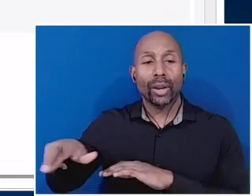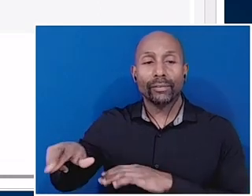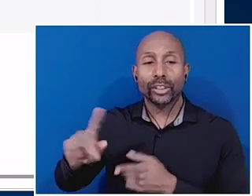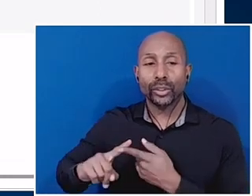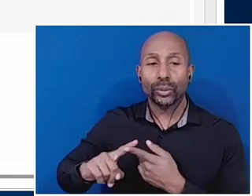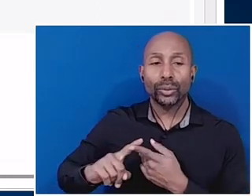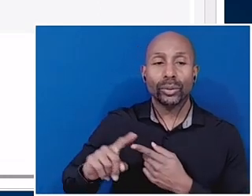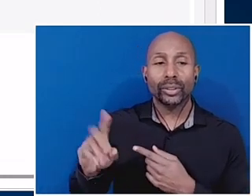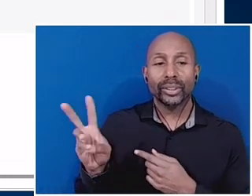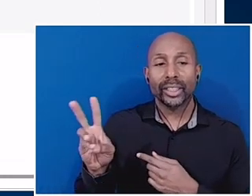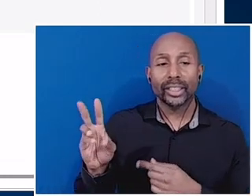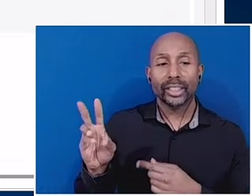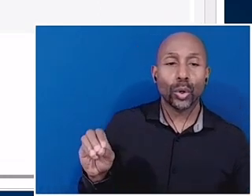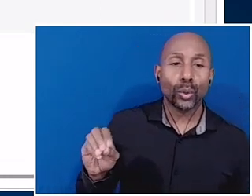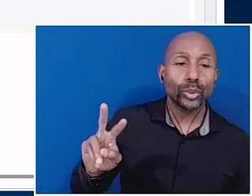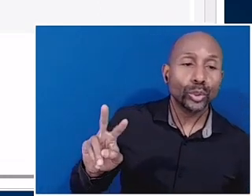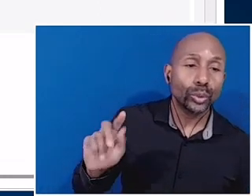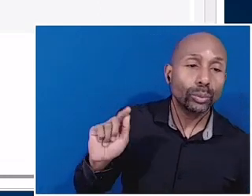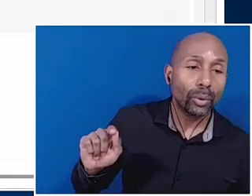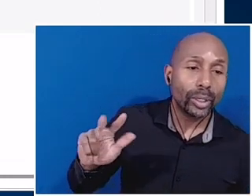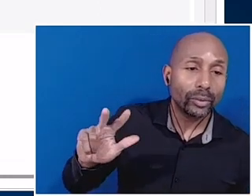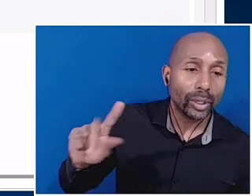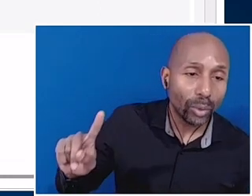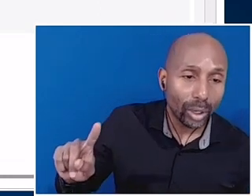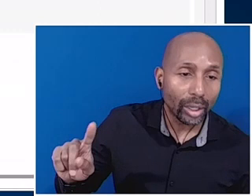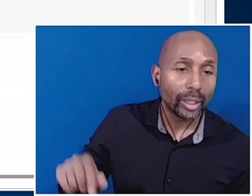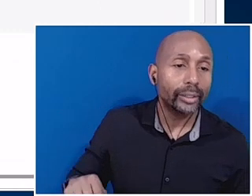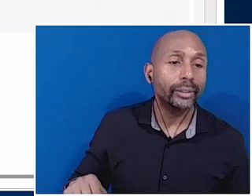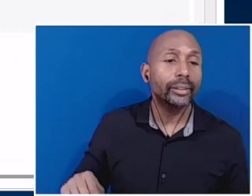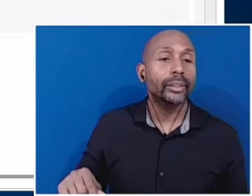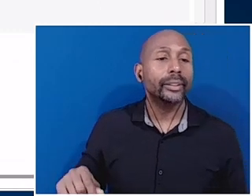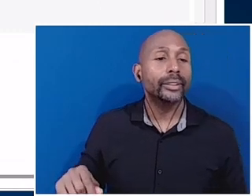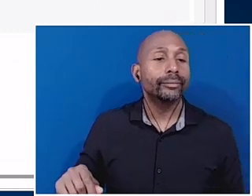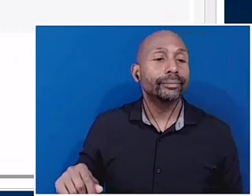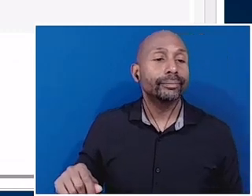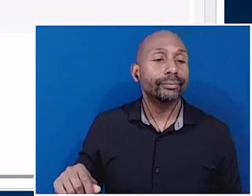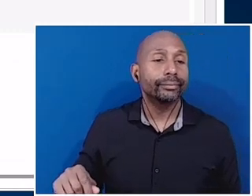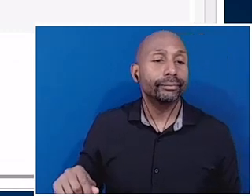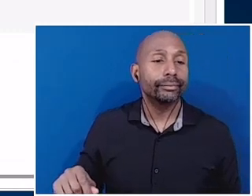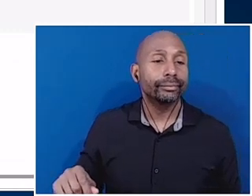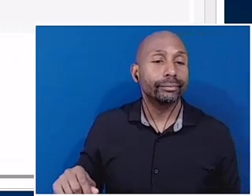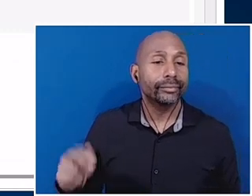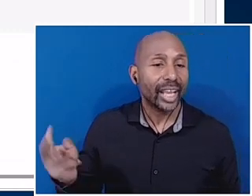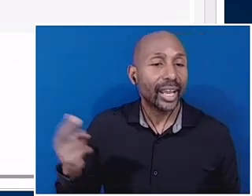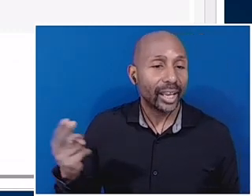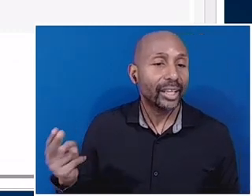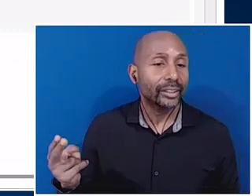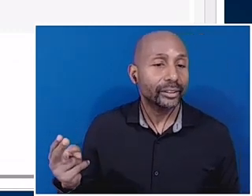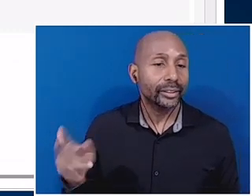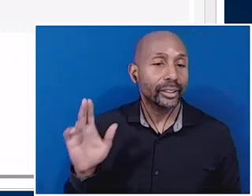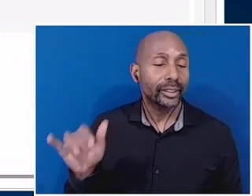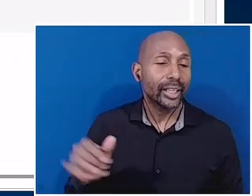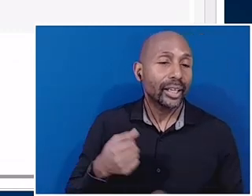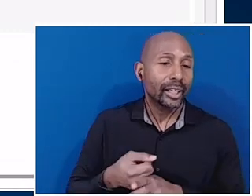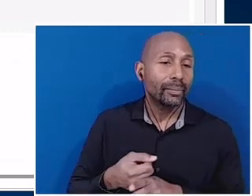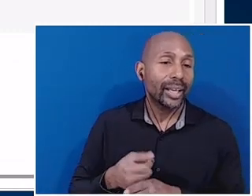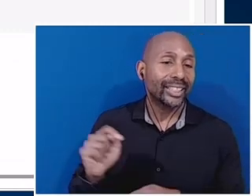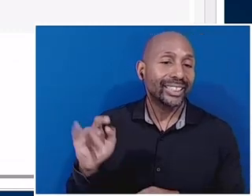Of course, 602.31, again, affects Title IV eligibility. That's why it's in 600. And it's basically, you know, in Title